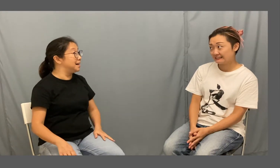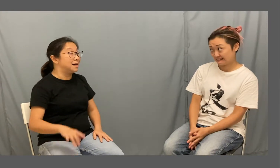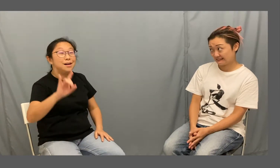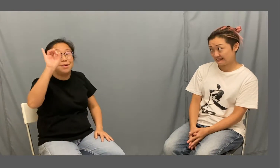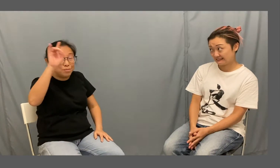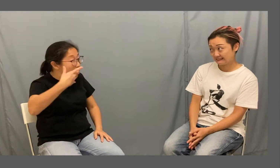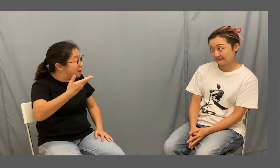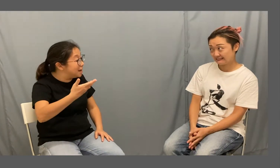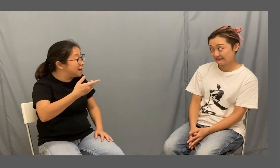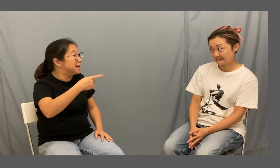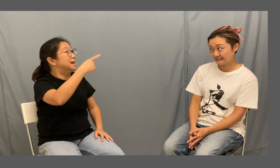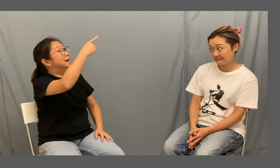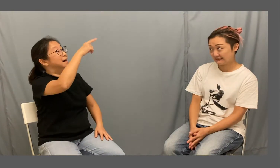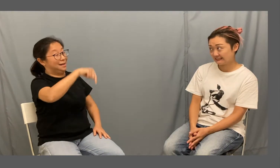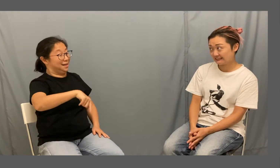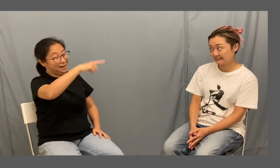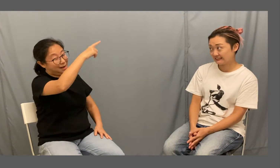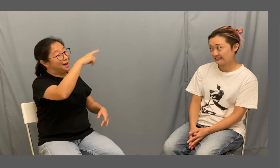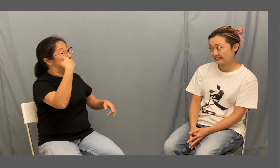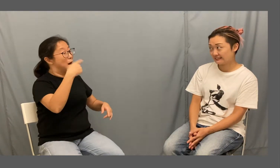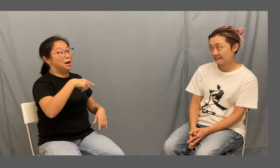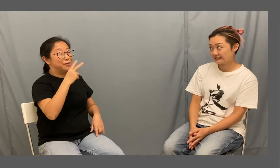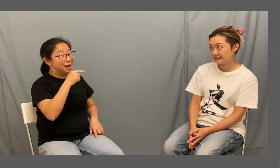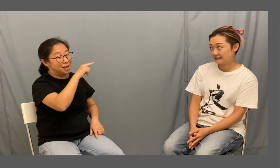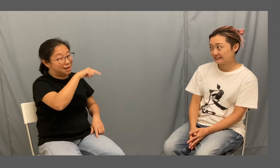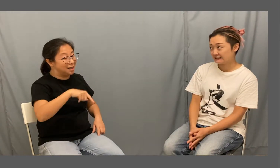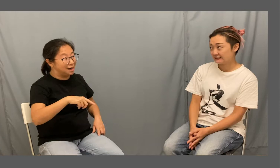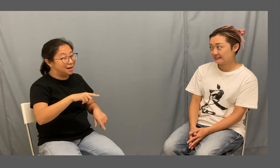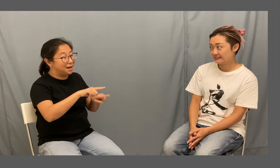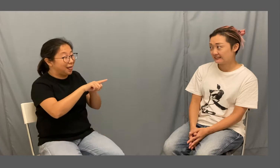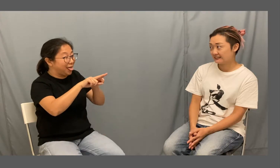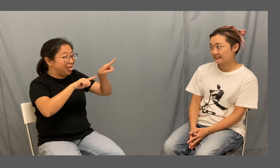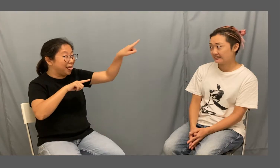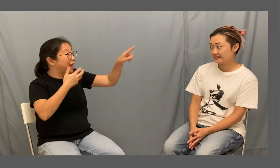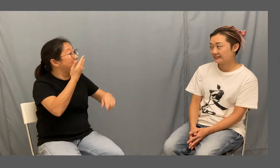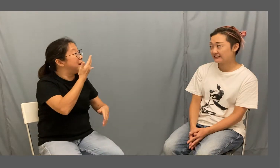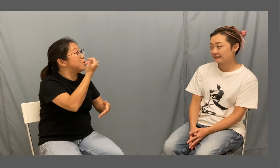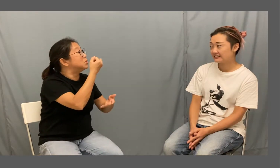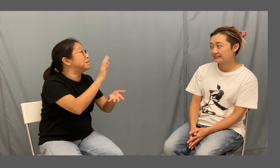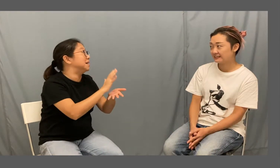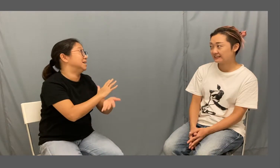In terms of sign interpretation, Hong Kong is behind the States for more than 60 years